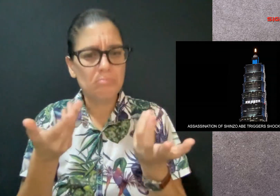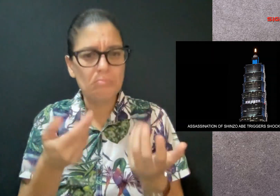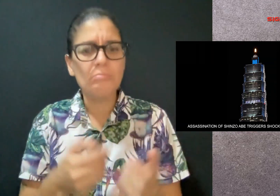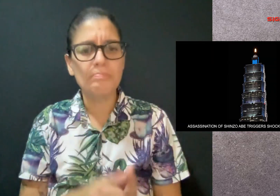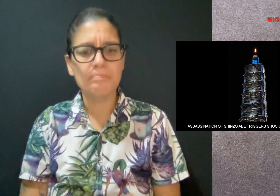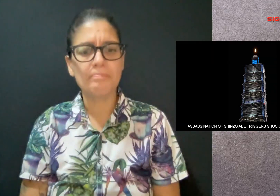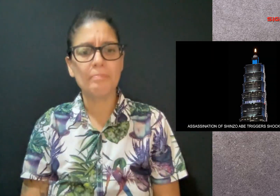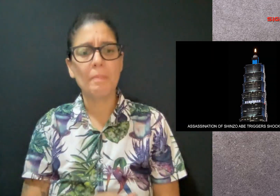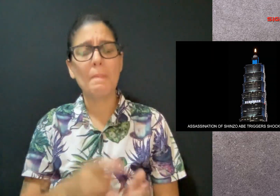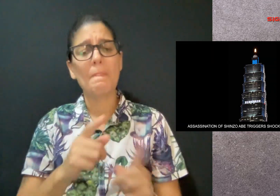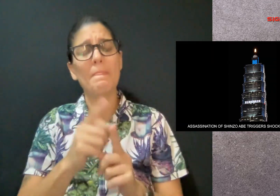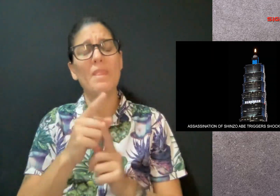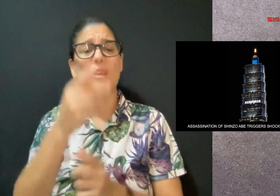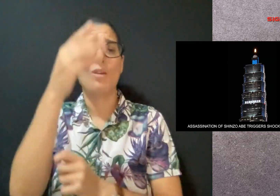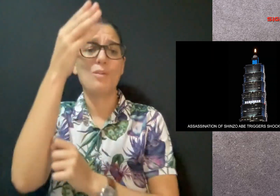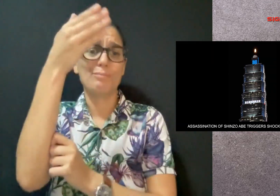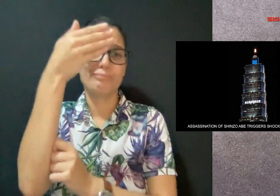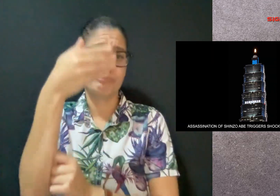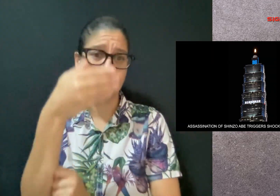the words on the building translate to say